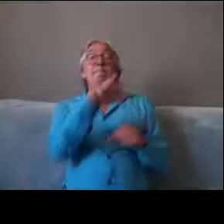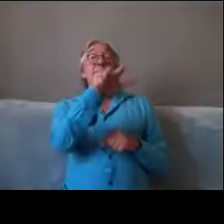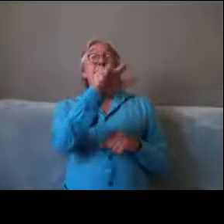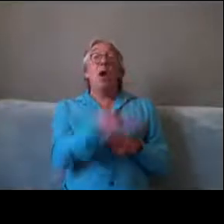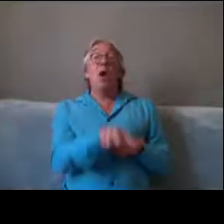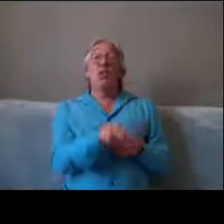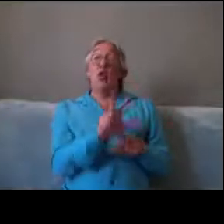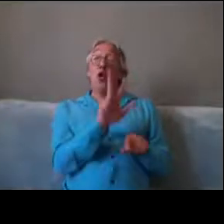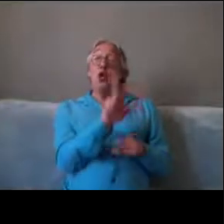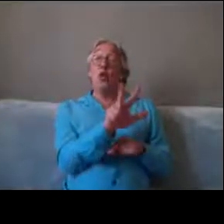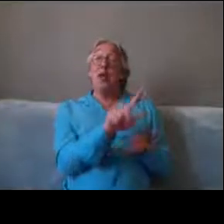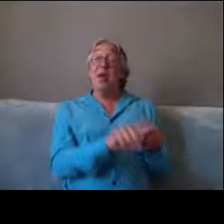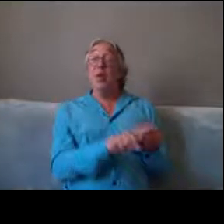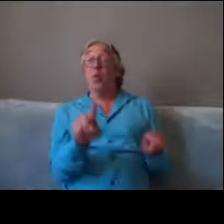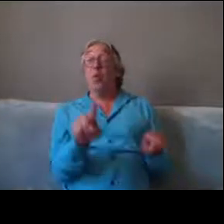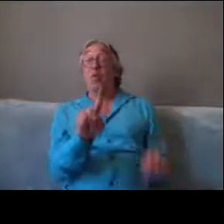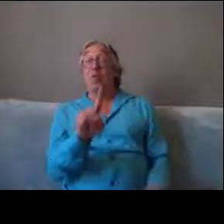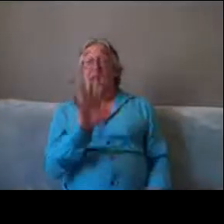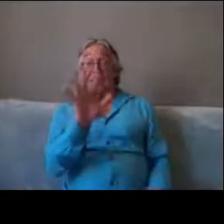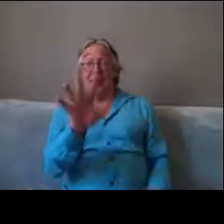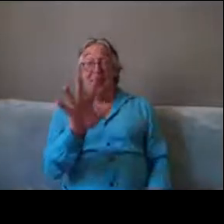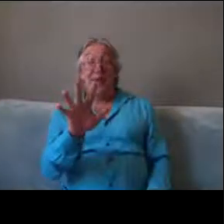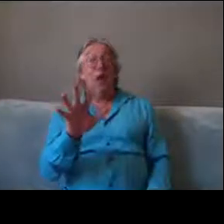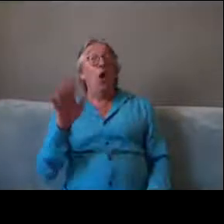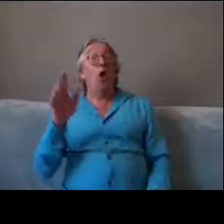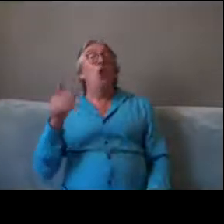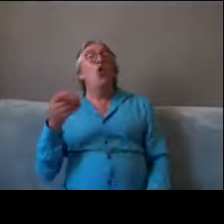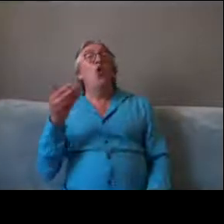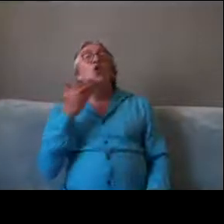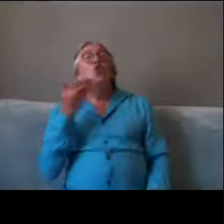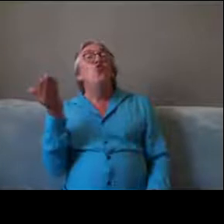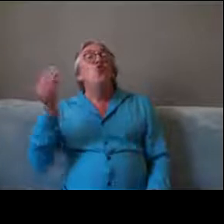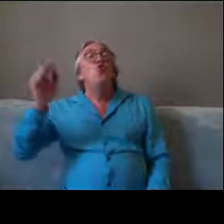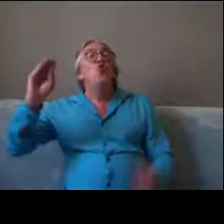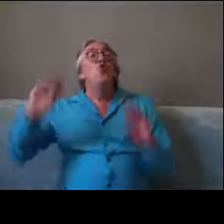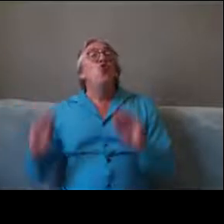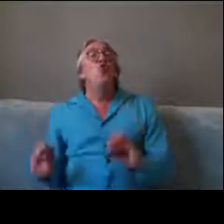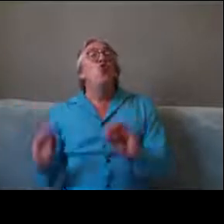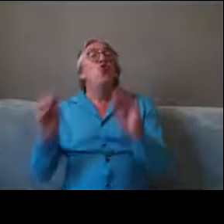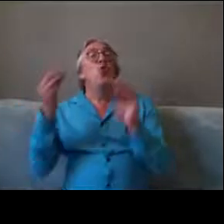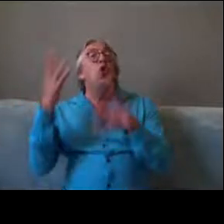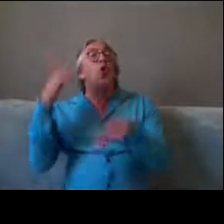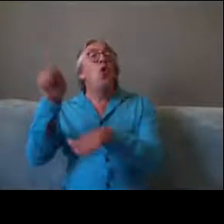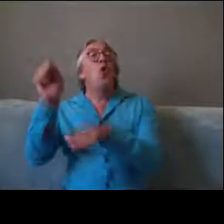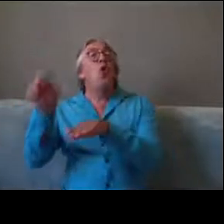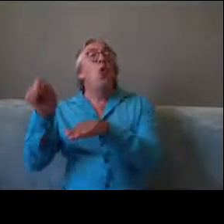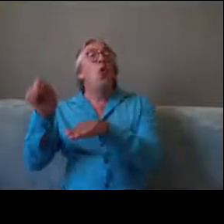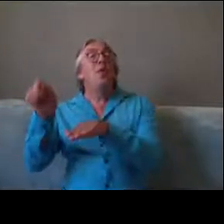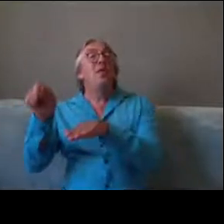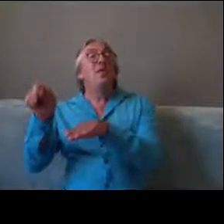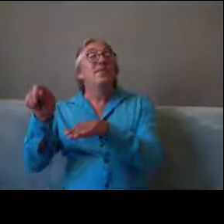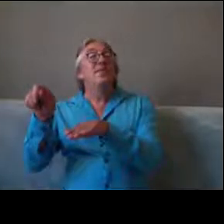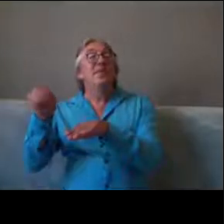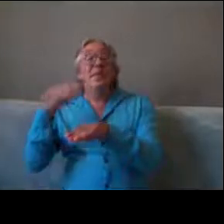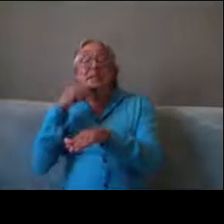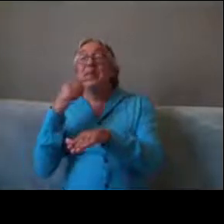So to start with, we wanted to give an overview of how the current Erasmus+ structure works.